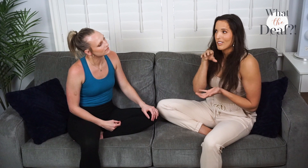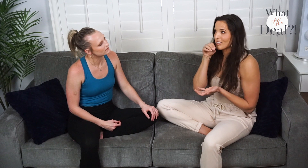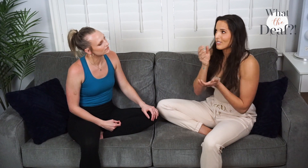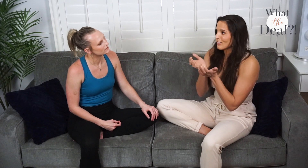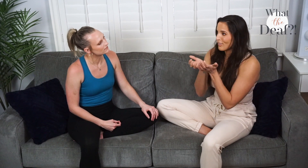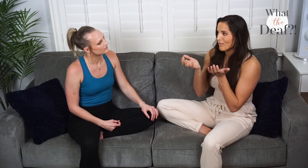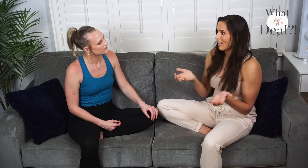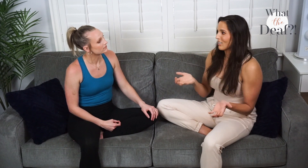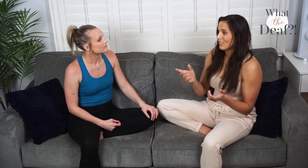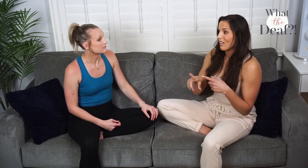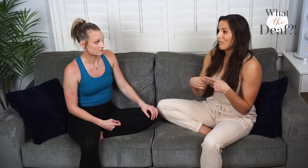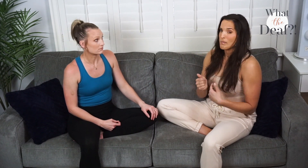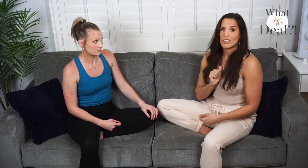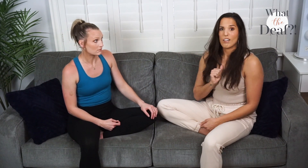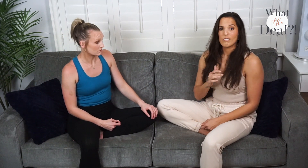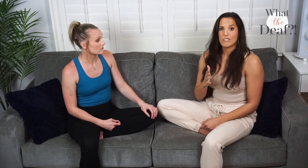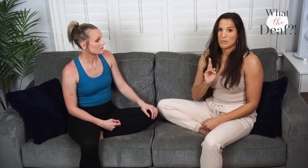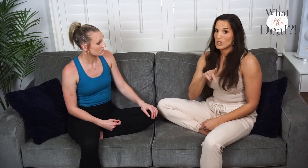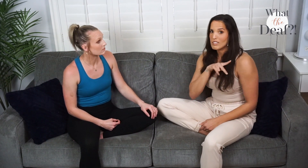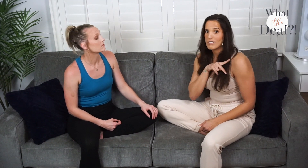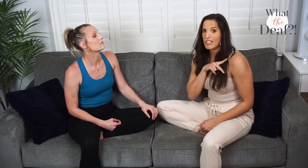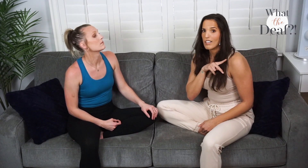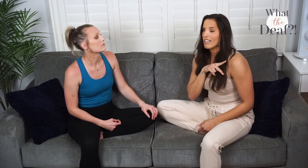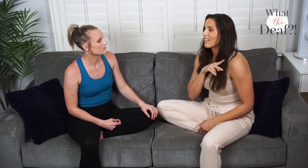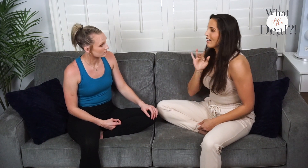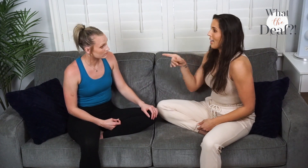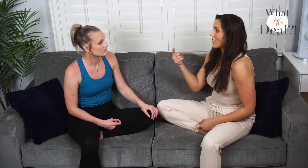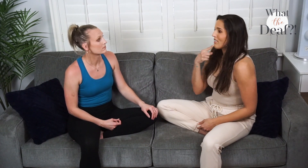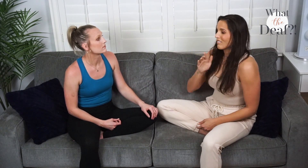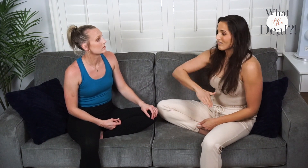I learned so much about myself personally. -Yeah.